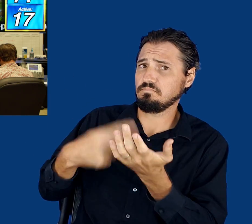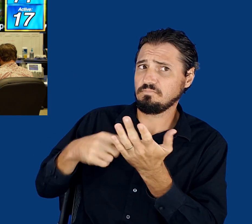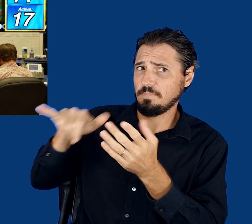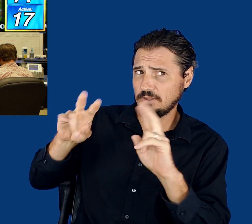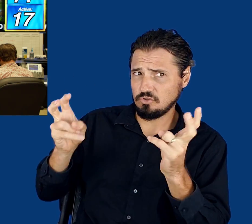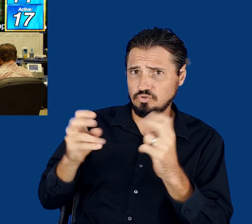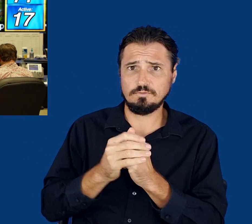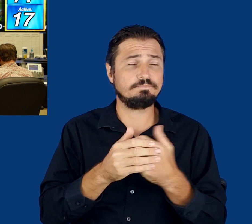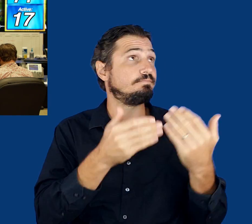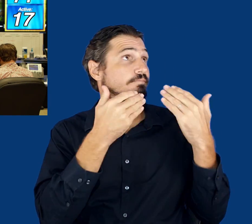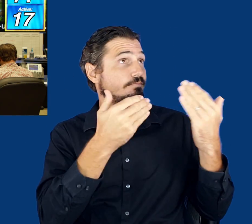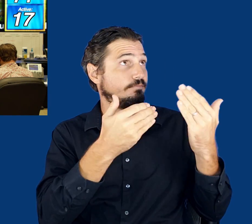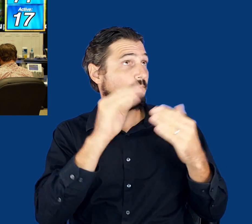Thank you, Mayor Kawakami